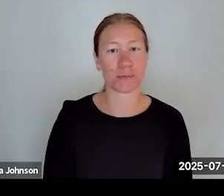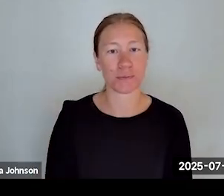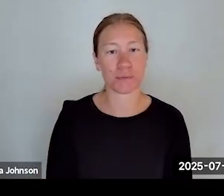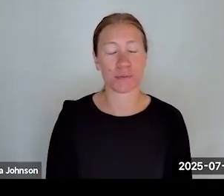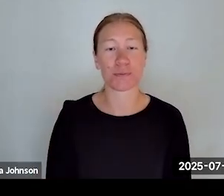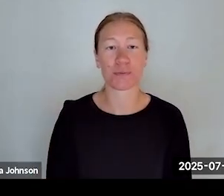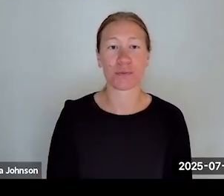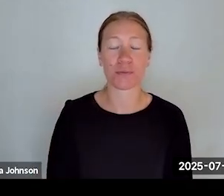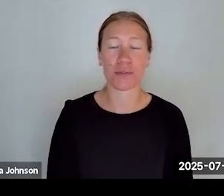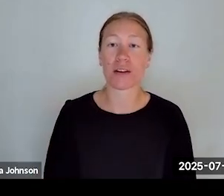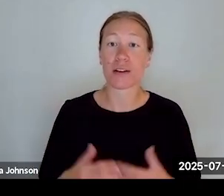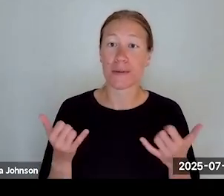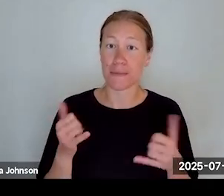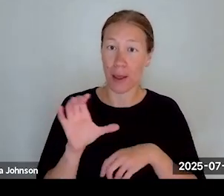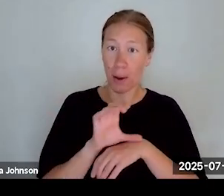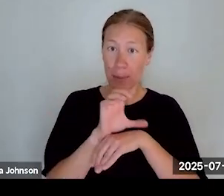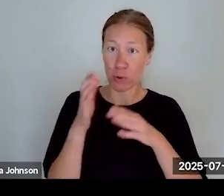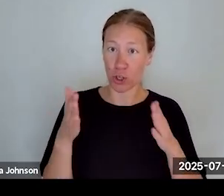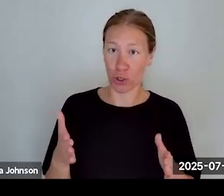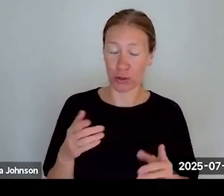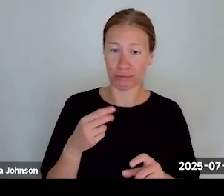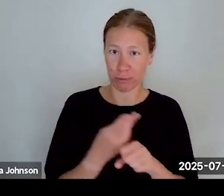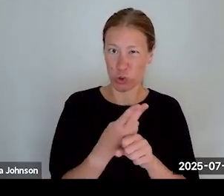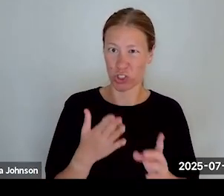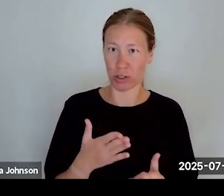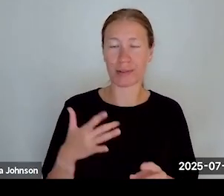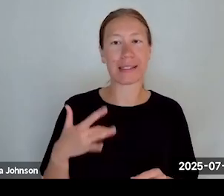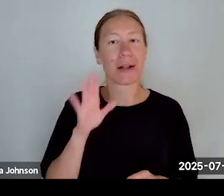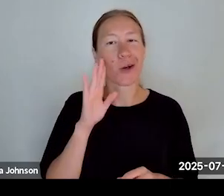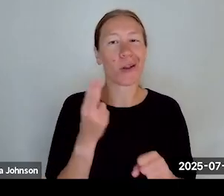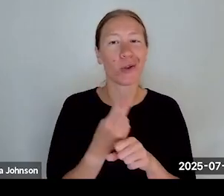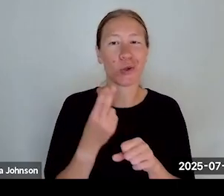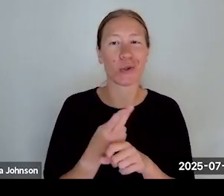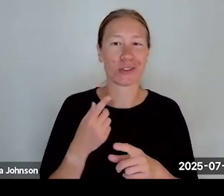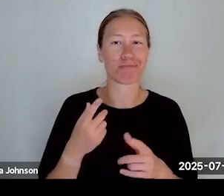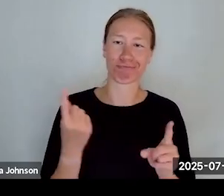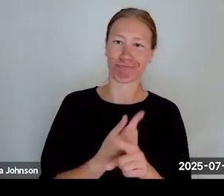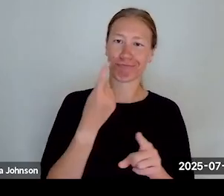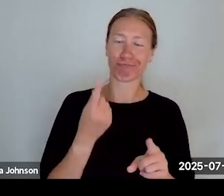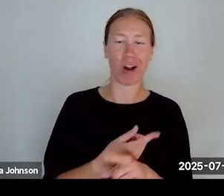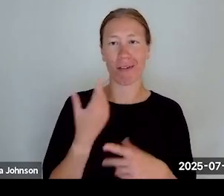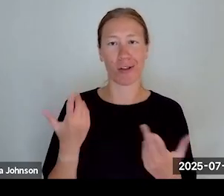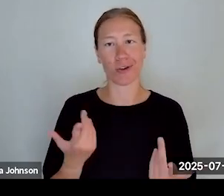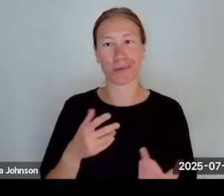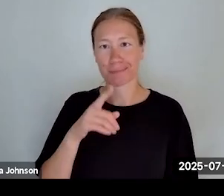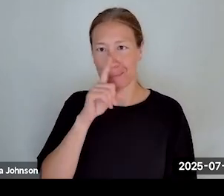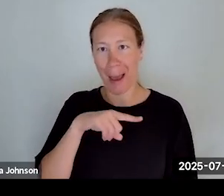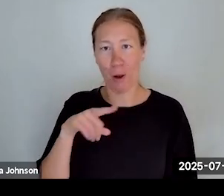Traditionally, a computer user accesses a computer with a standard point-and-click mouse and a keyboard, but individuals with physical,